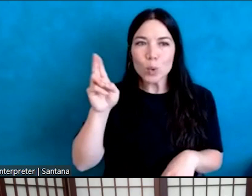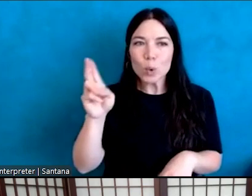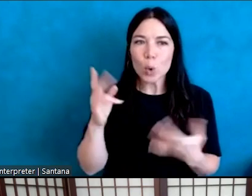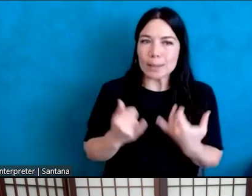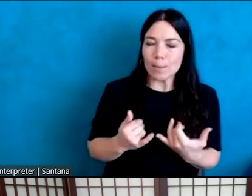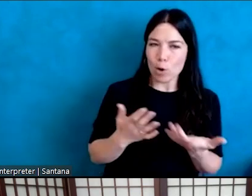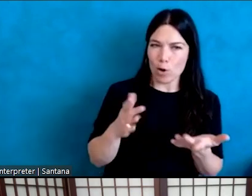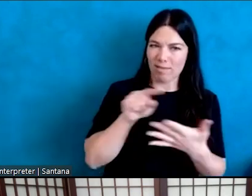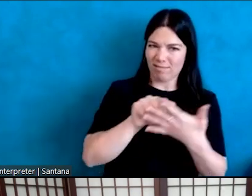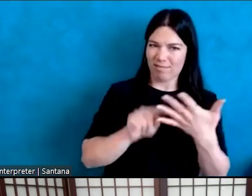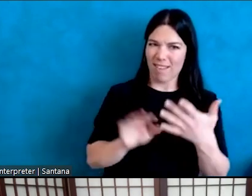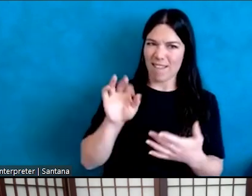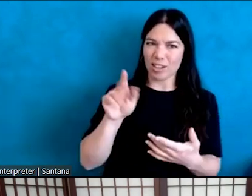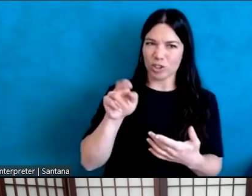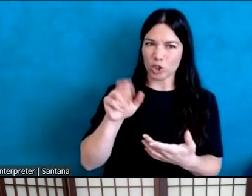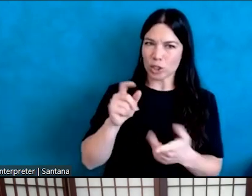Engaging in language reclamation for a number of years.